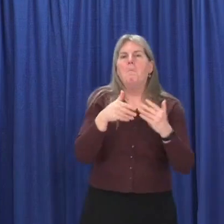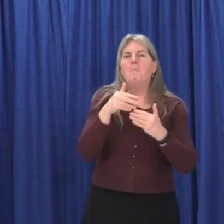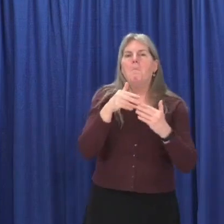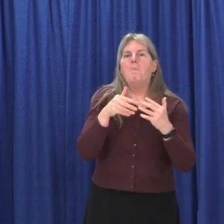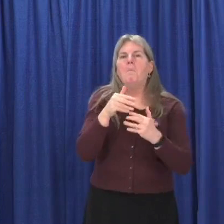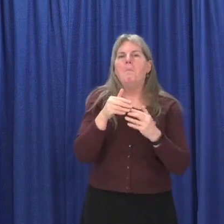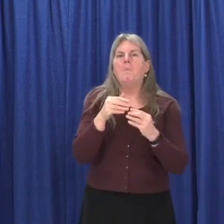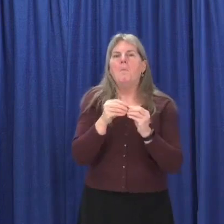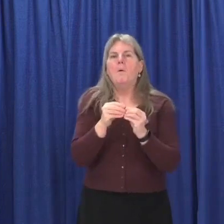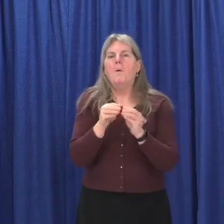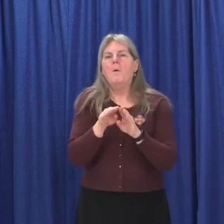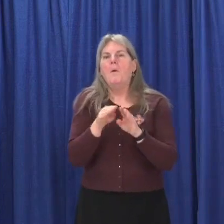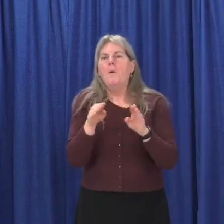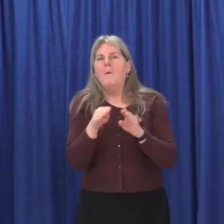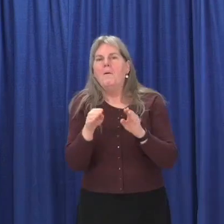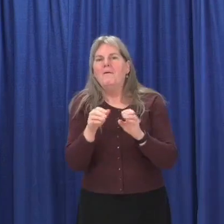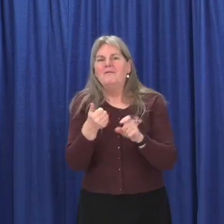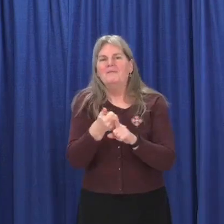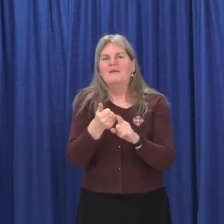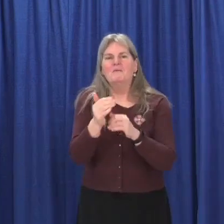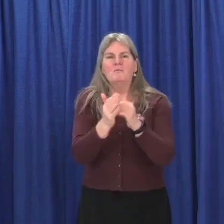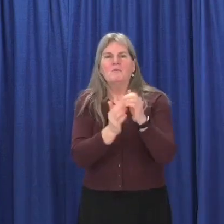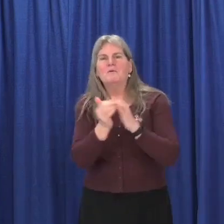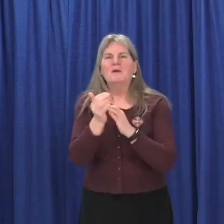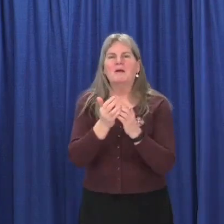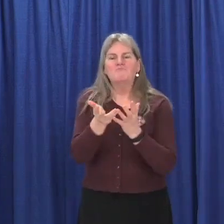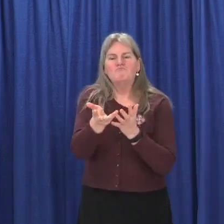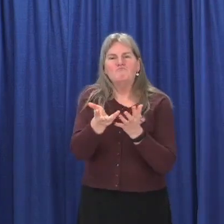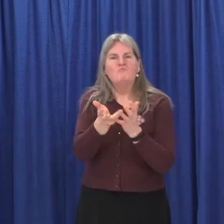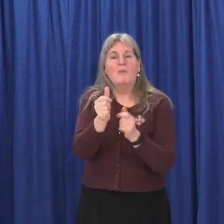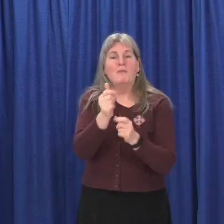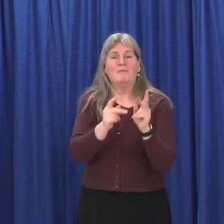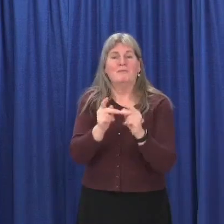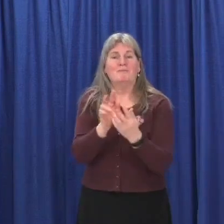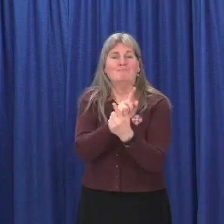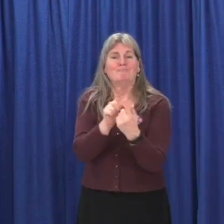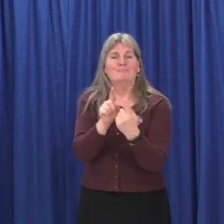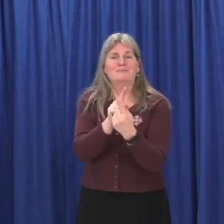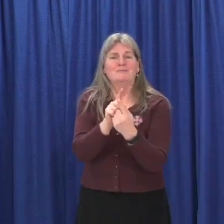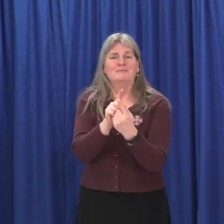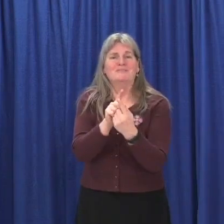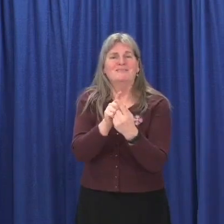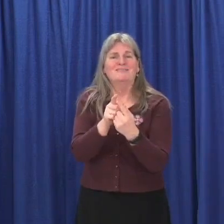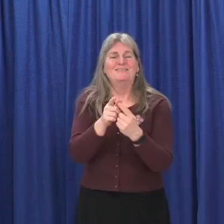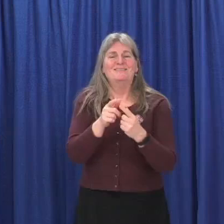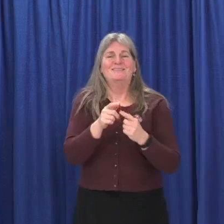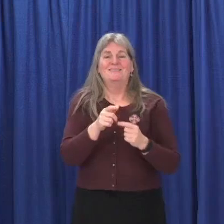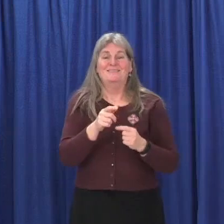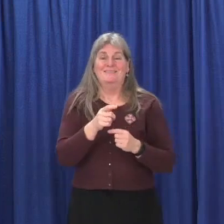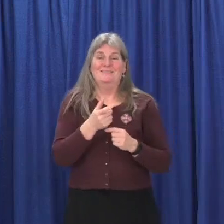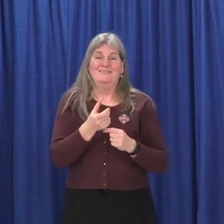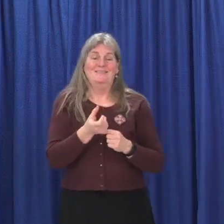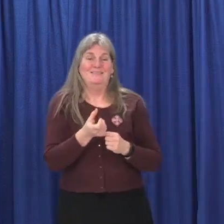having those encounters. And at no time is it really reasonable to, for example,